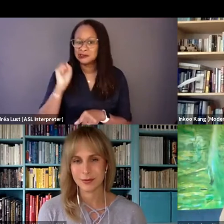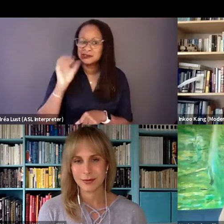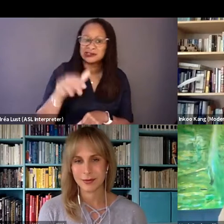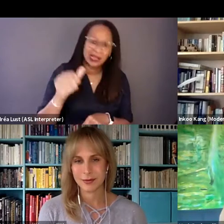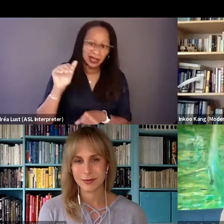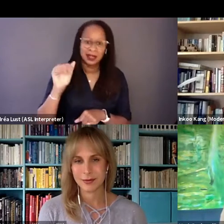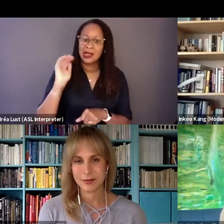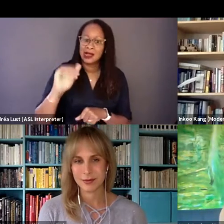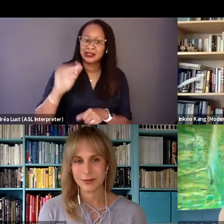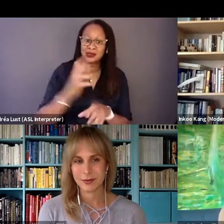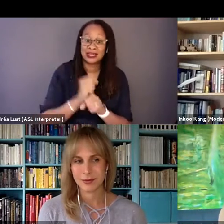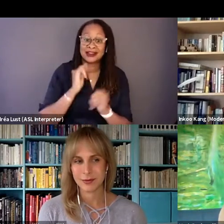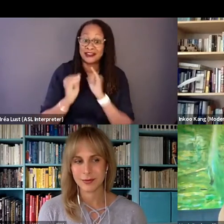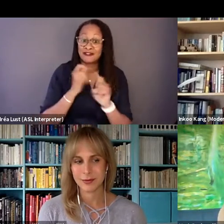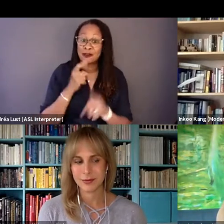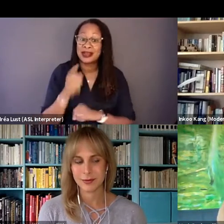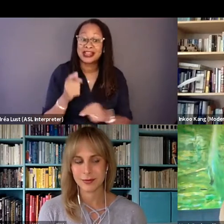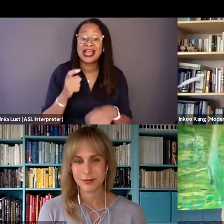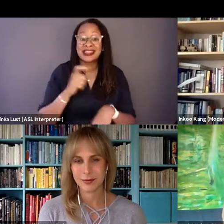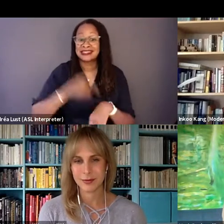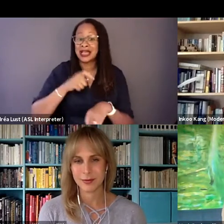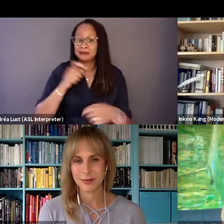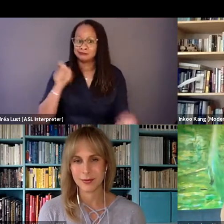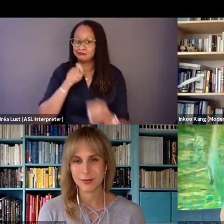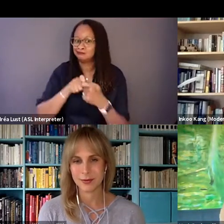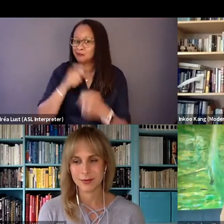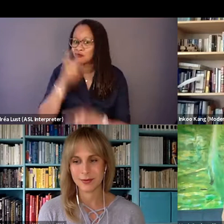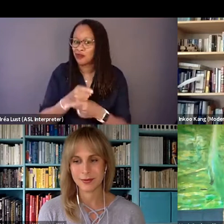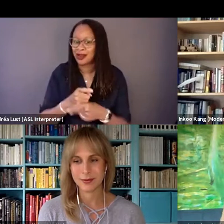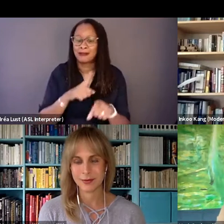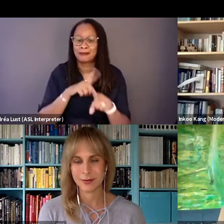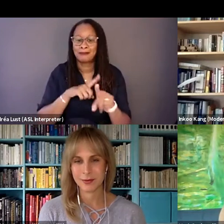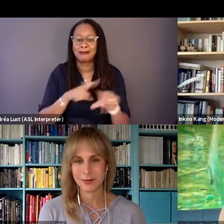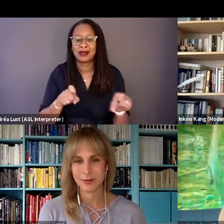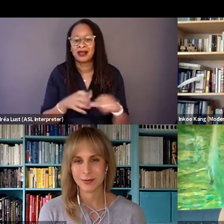And I think the timing kind of worked out, but it ultimately was kind of a confluence of events